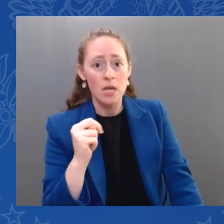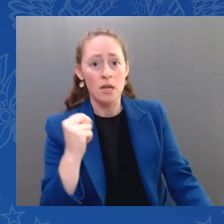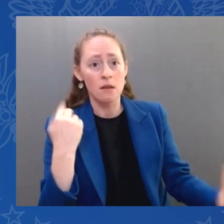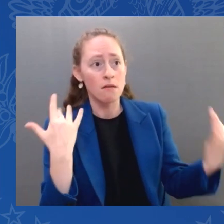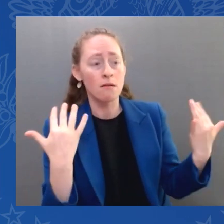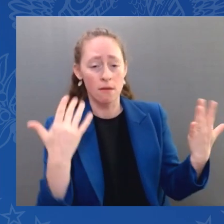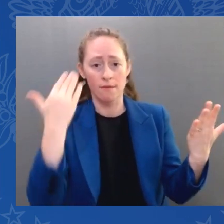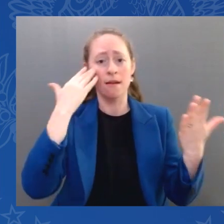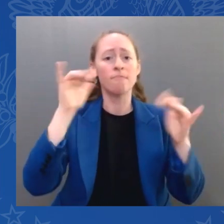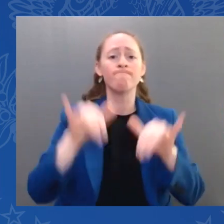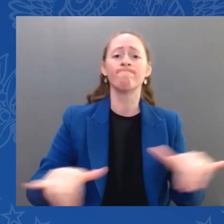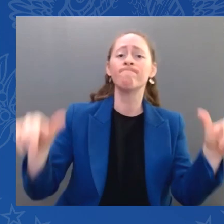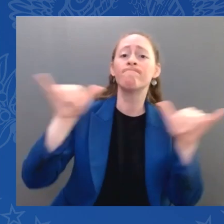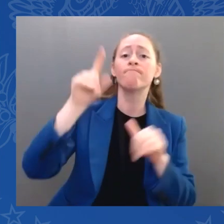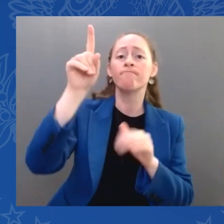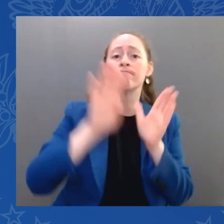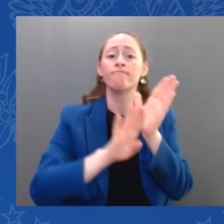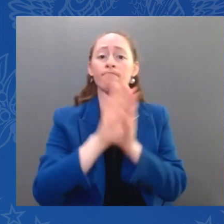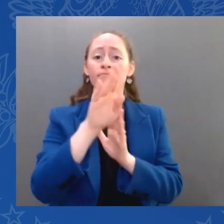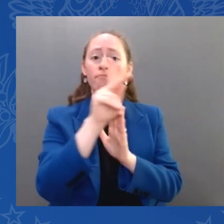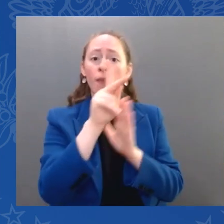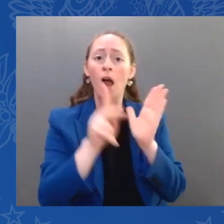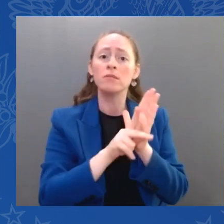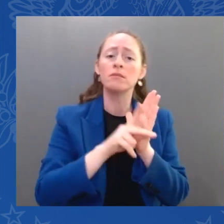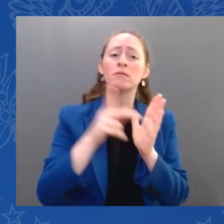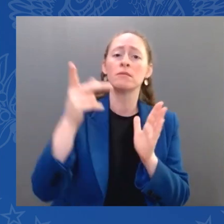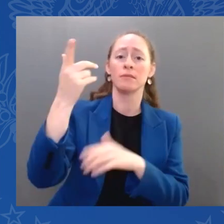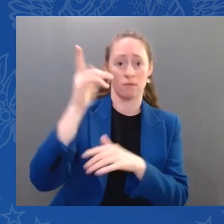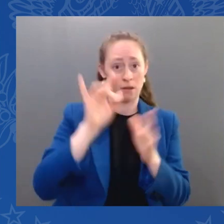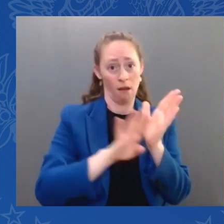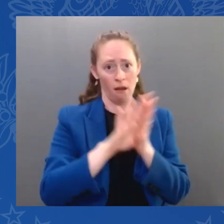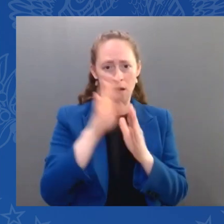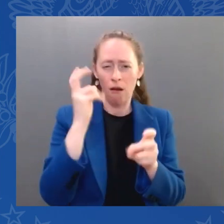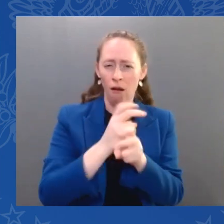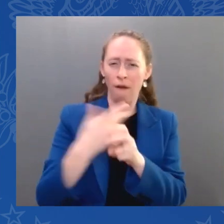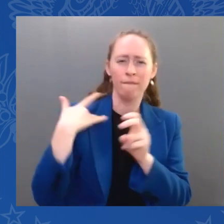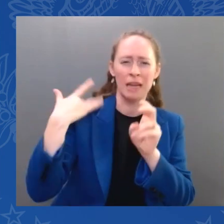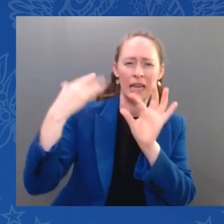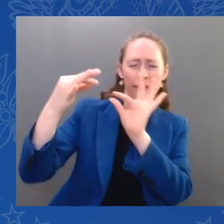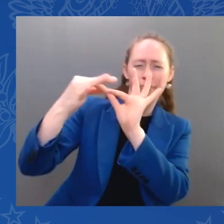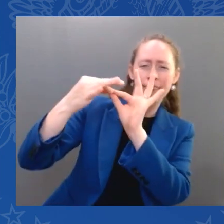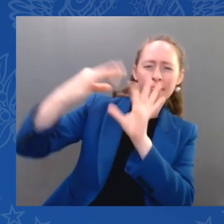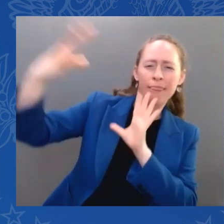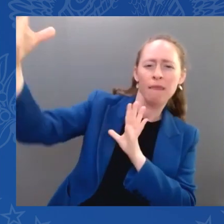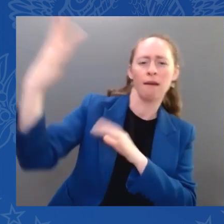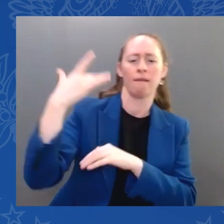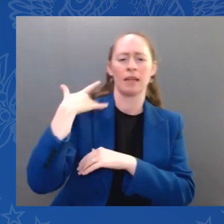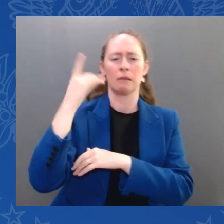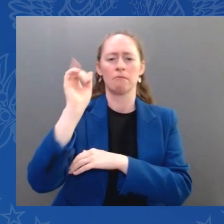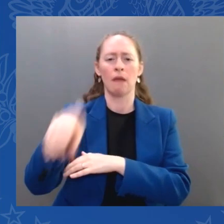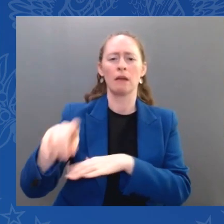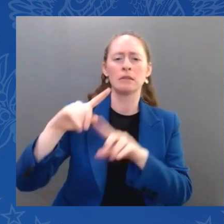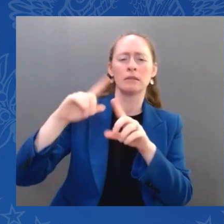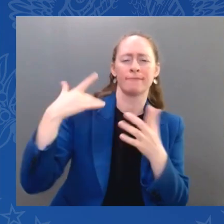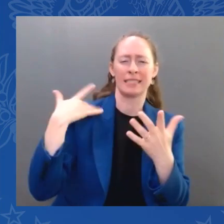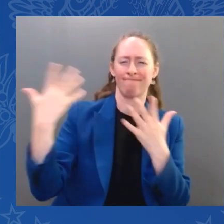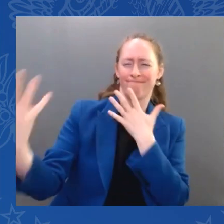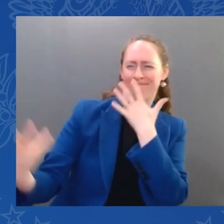But because of your work, your advocacy, your courage, lives will be saved today and tomorrow because of this.